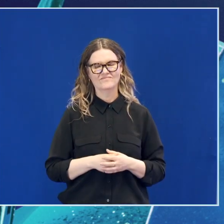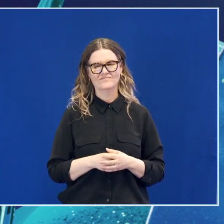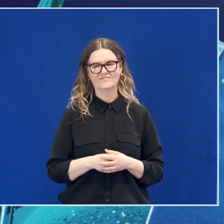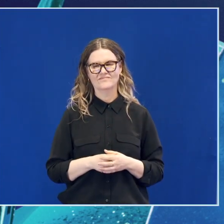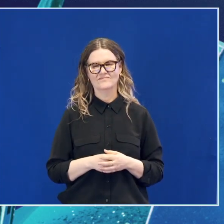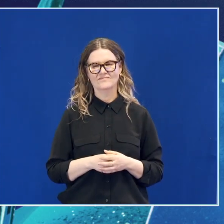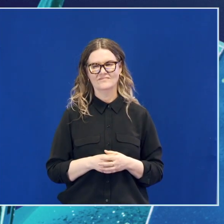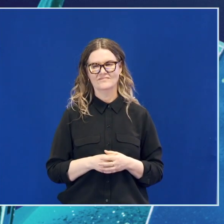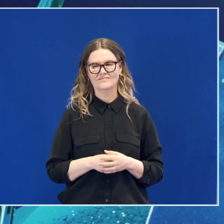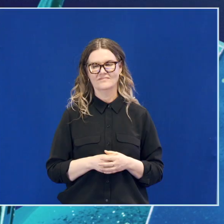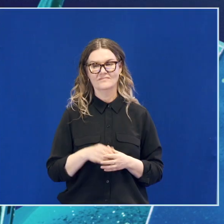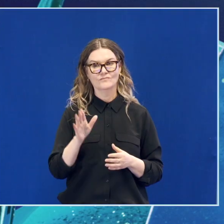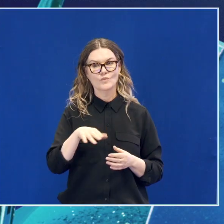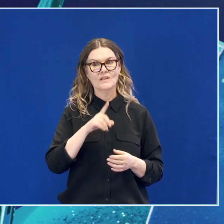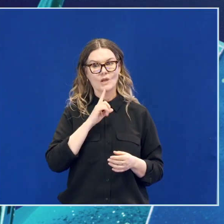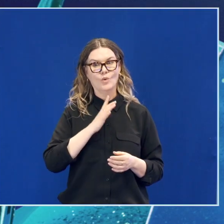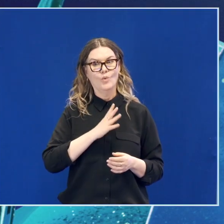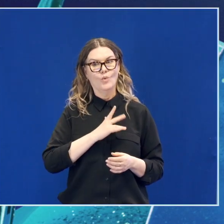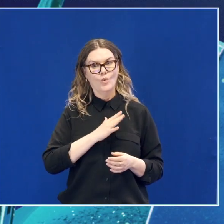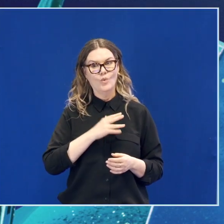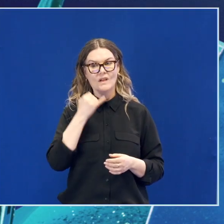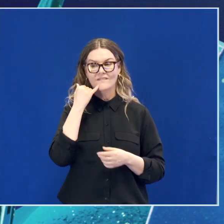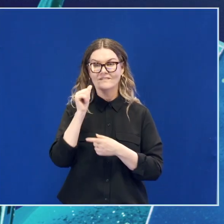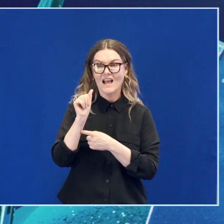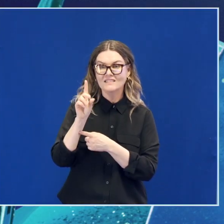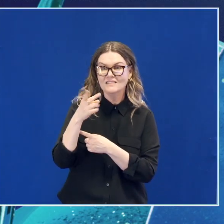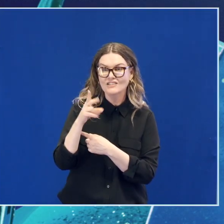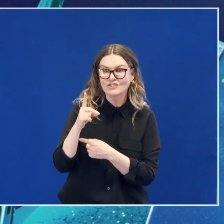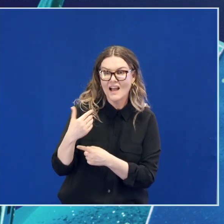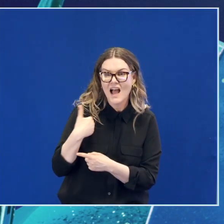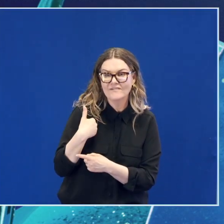autism spectrum disorder, dyslexia, anxiety.